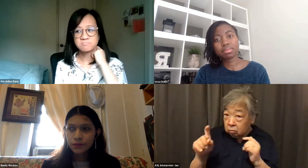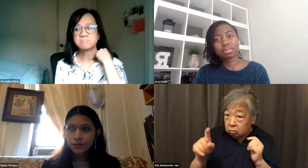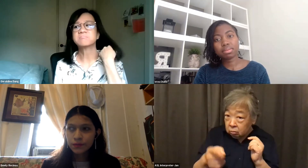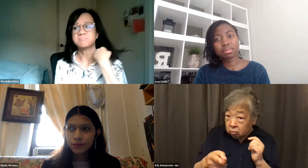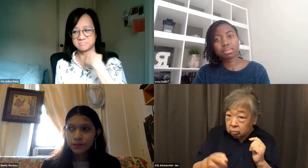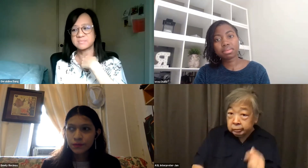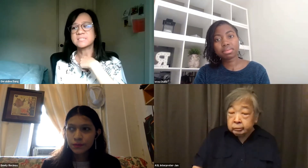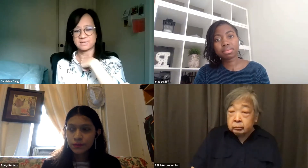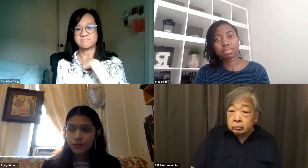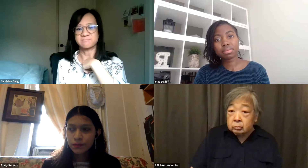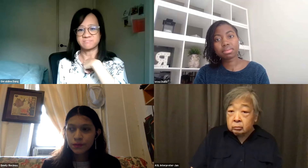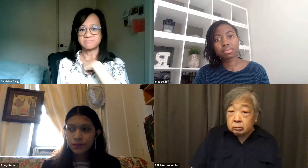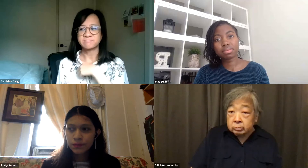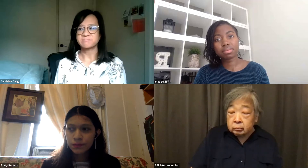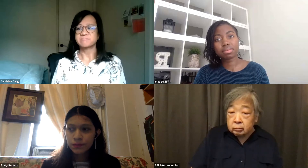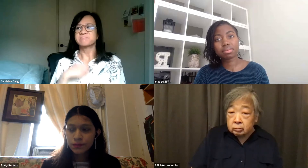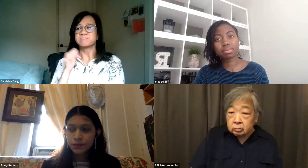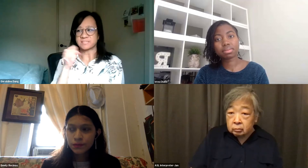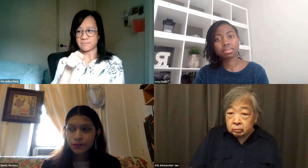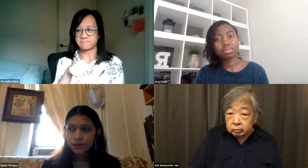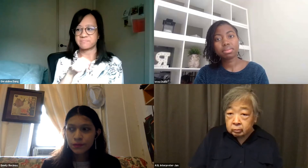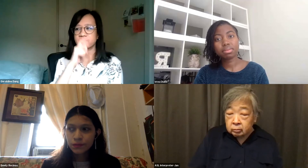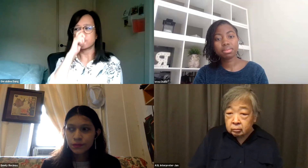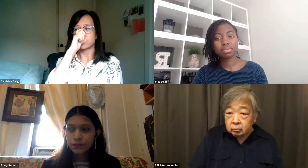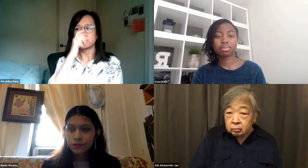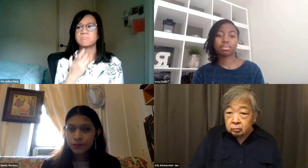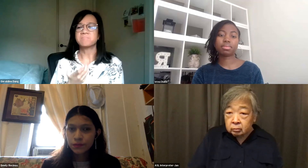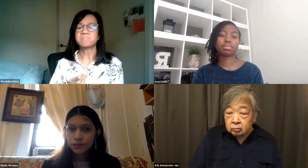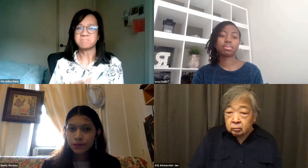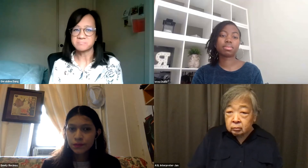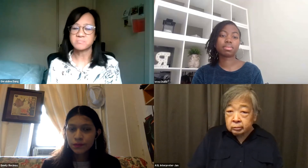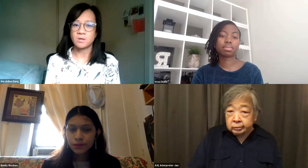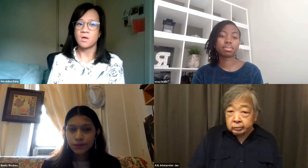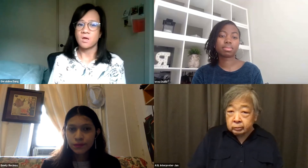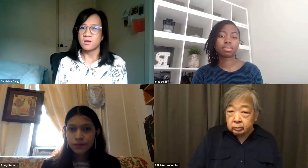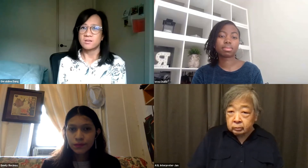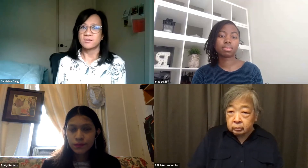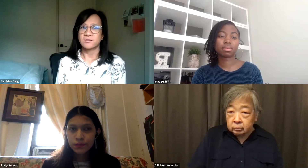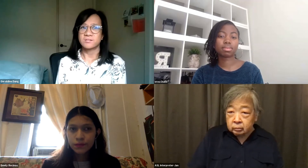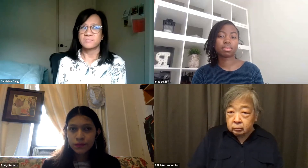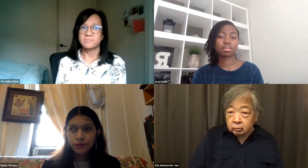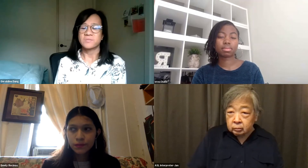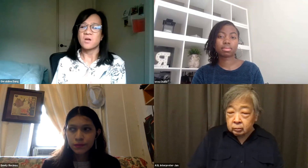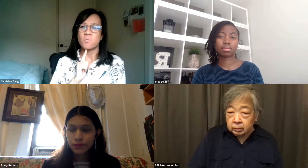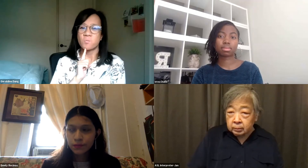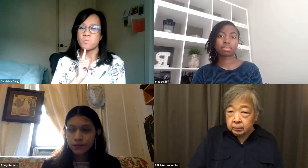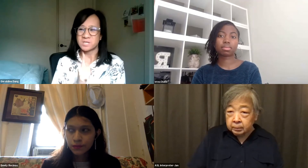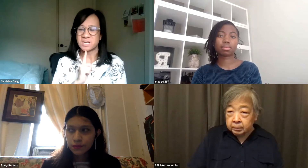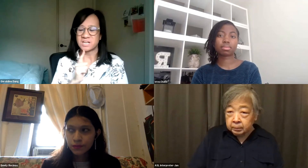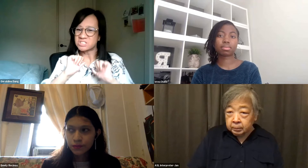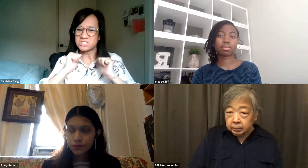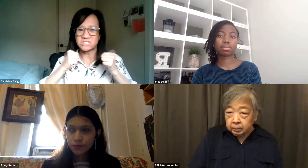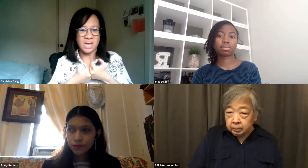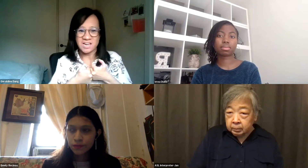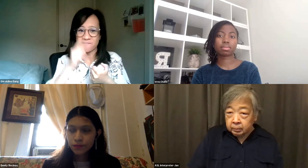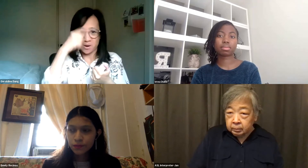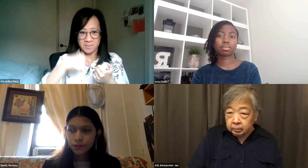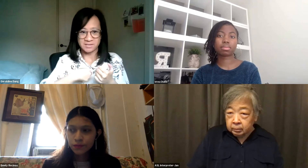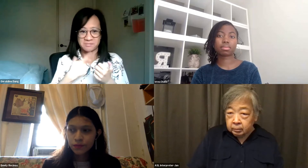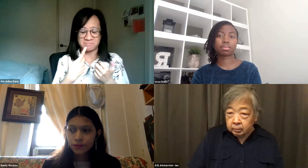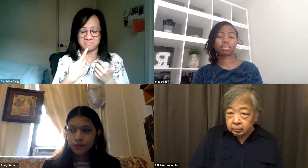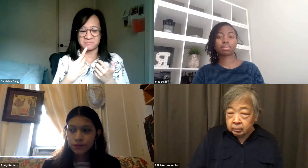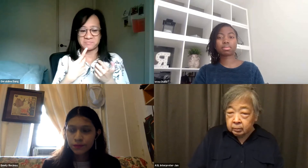Sure.